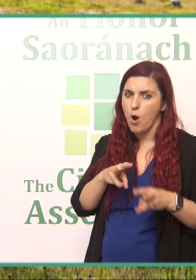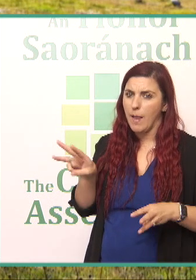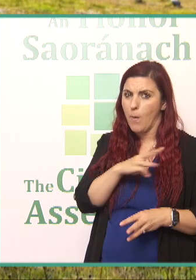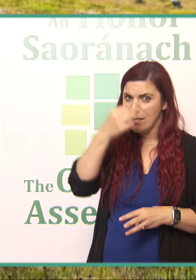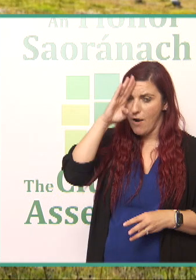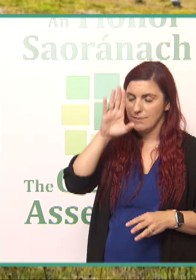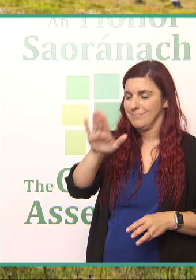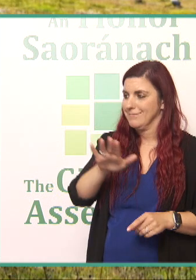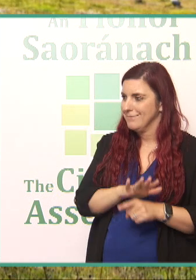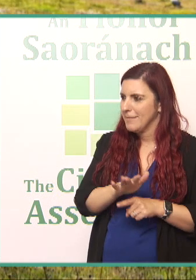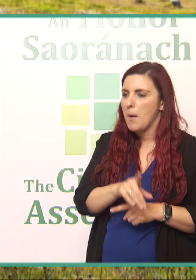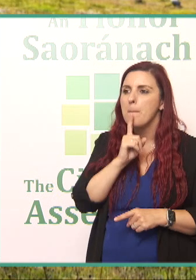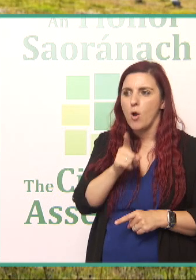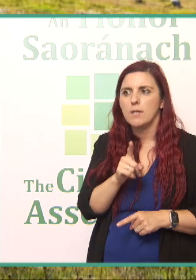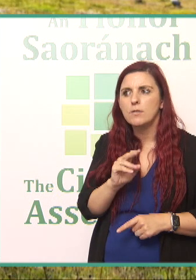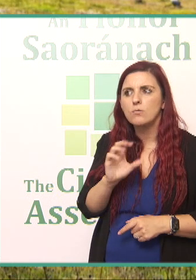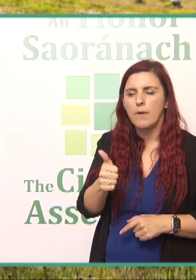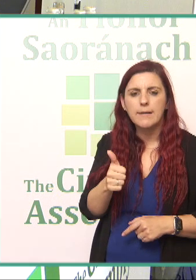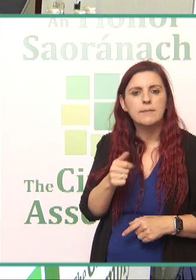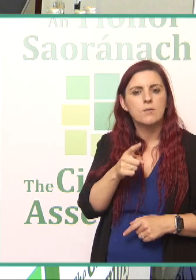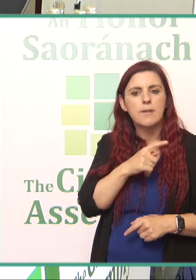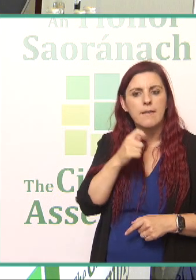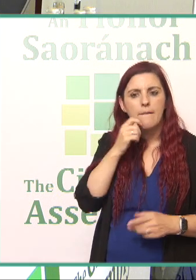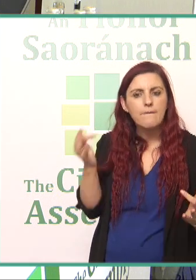um but it's a great way of highlighting the fact that farming isn't just about food production